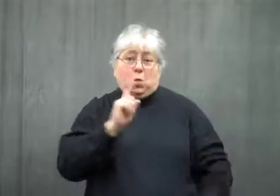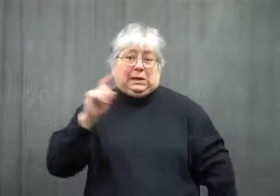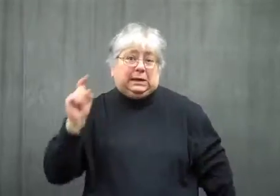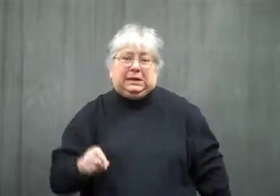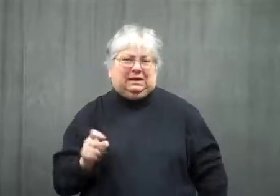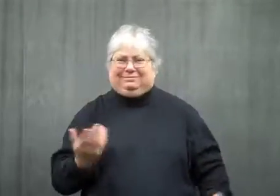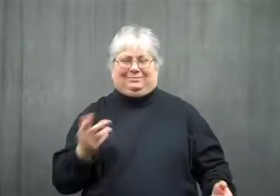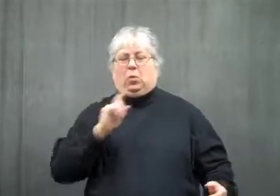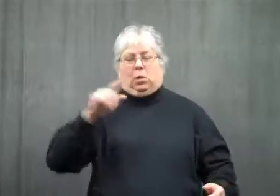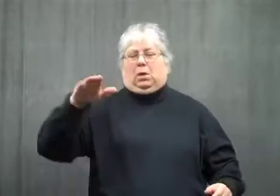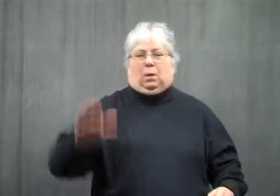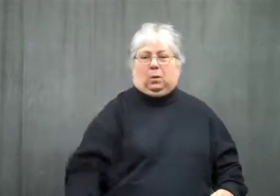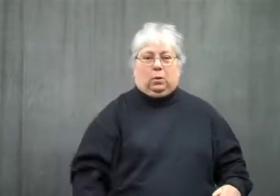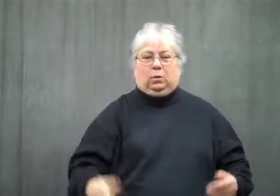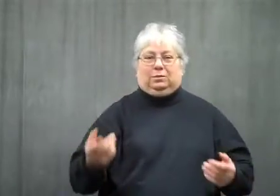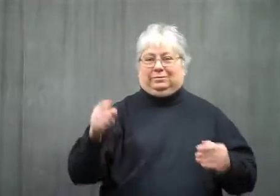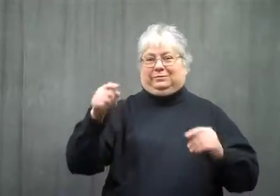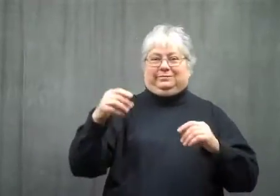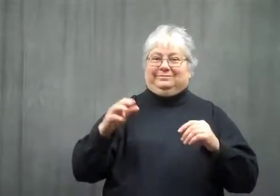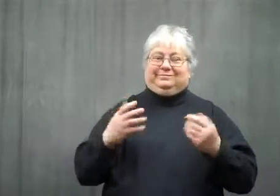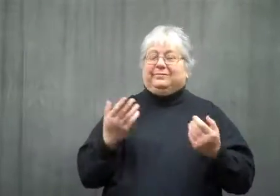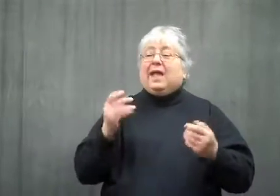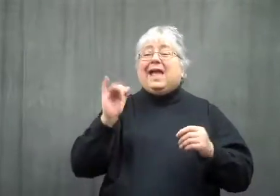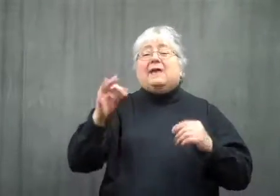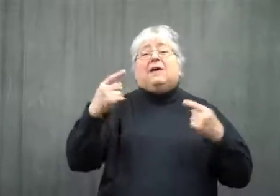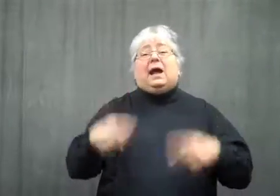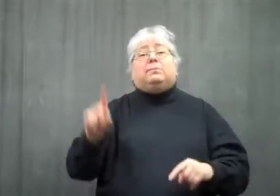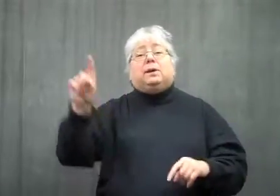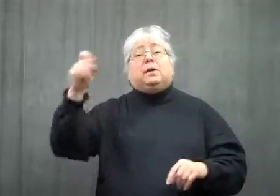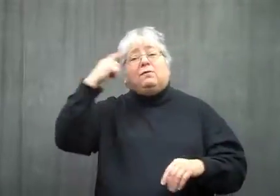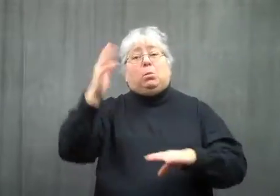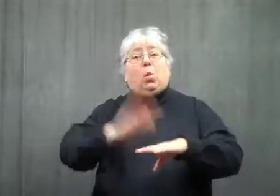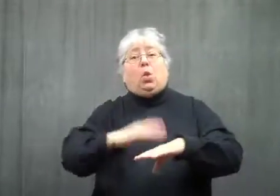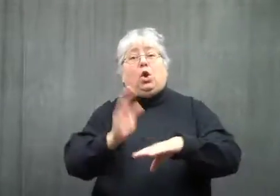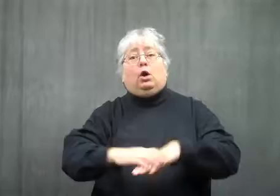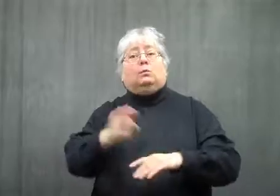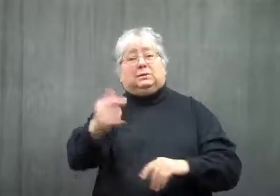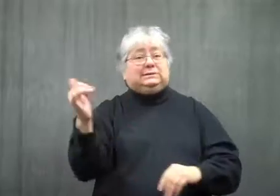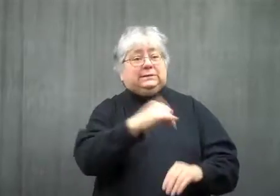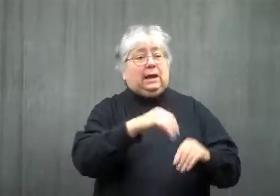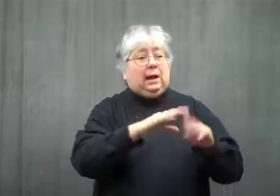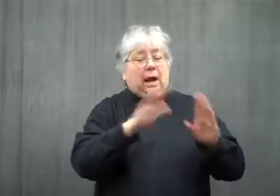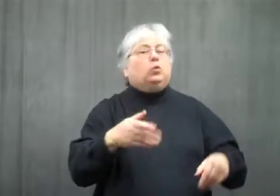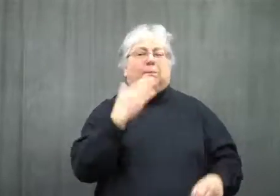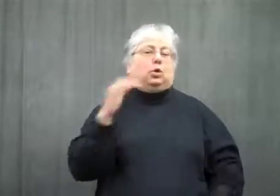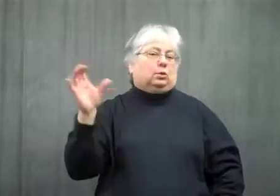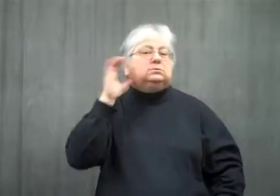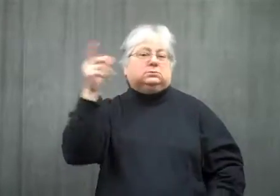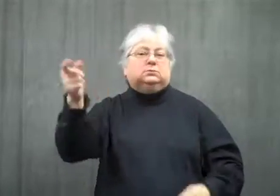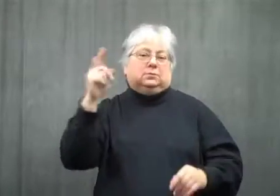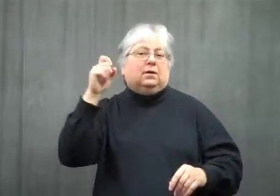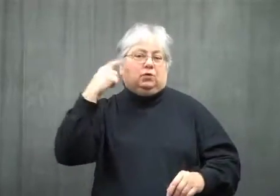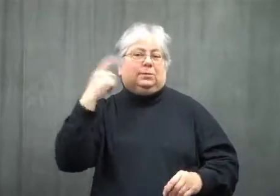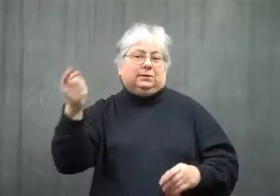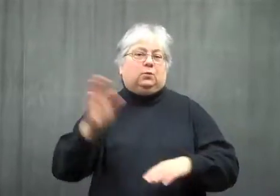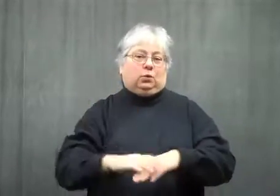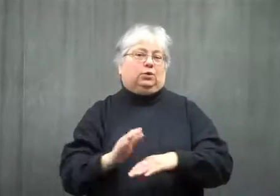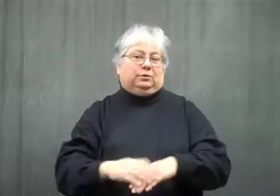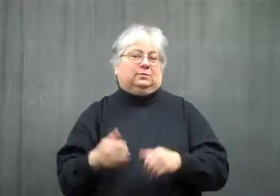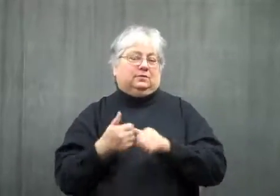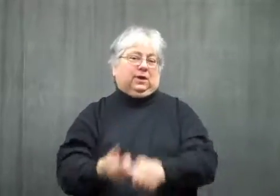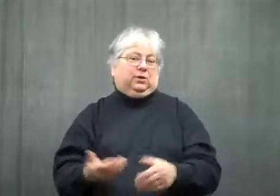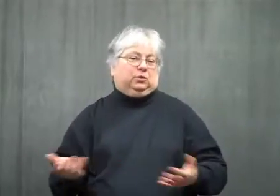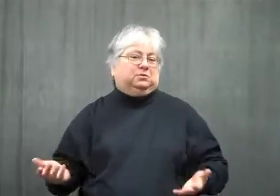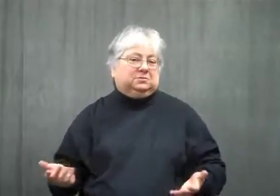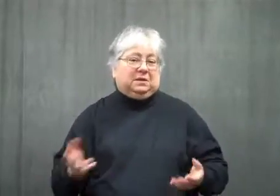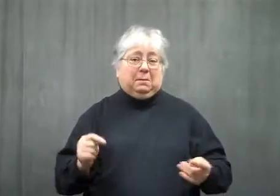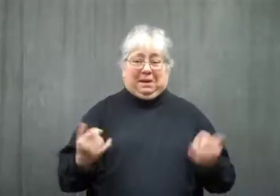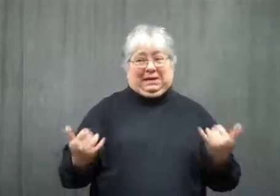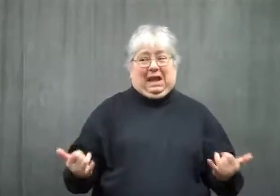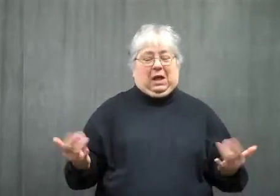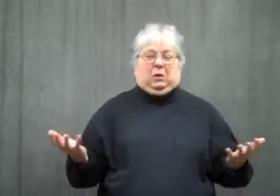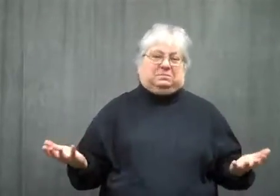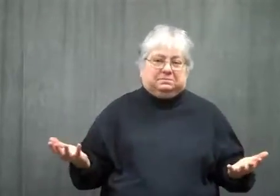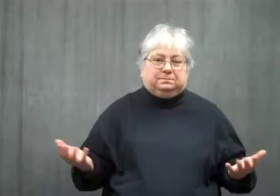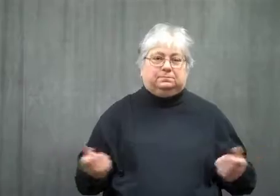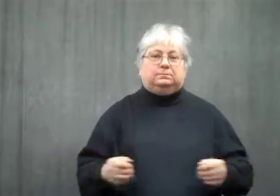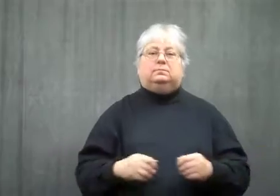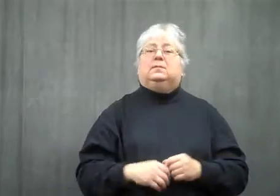There's no need for it at this low level. If the government warns people to stay indoors, then do it.